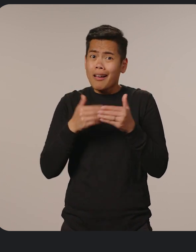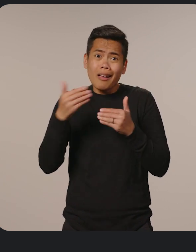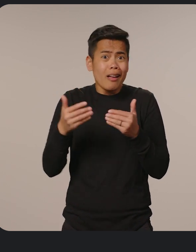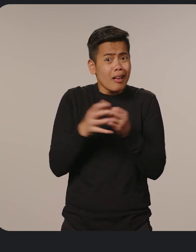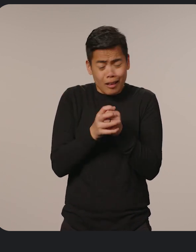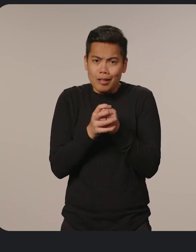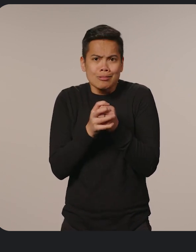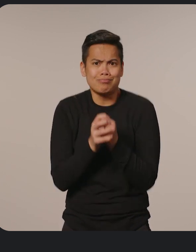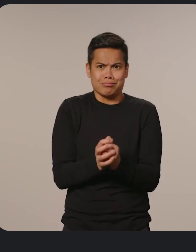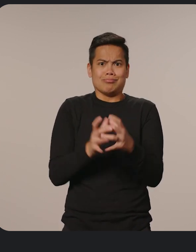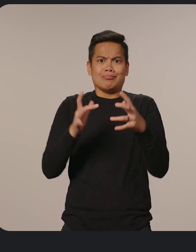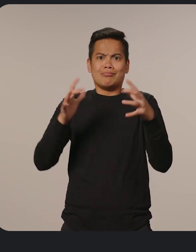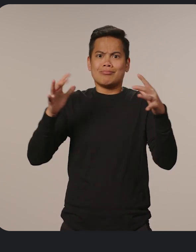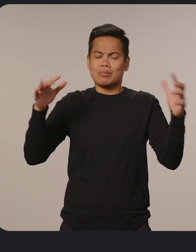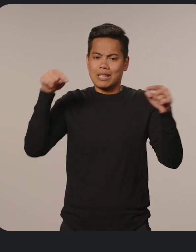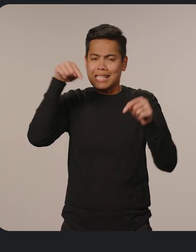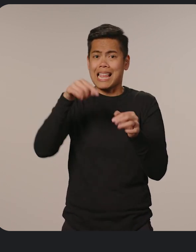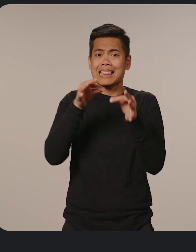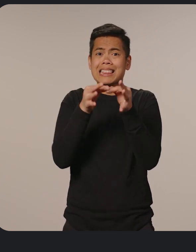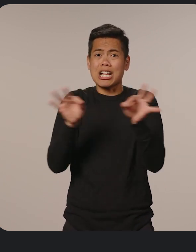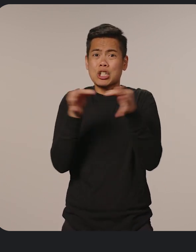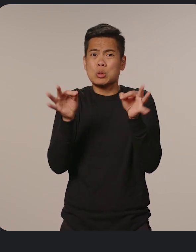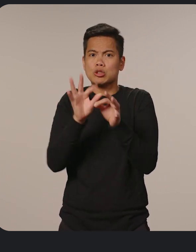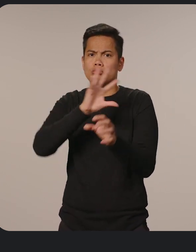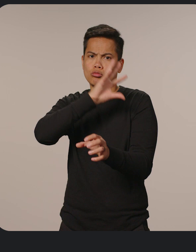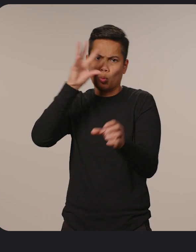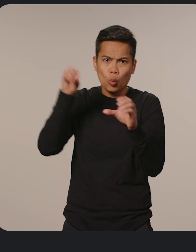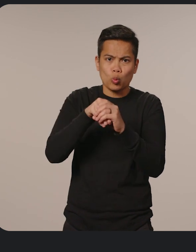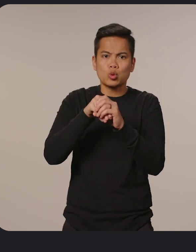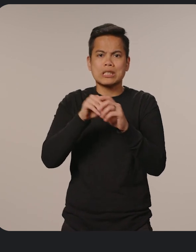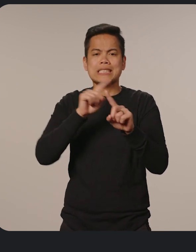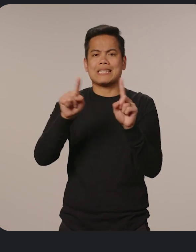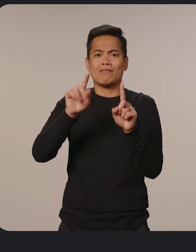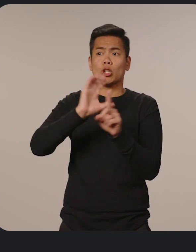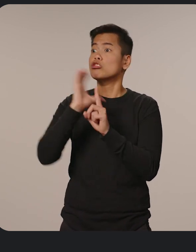and much more. Next, let's see how Google intelligence